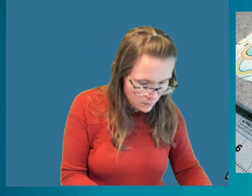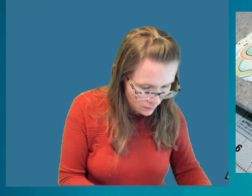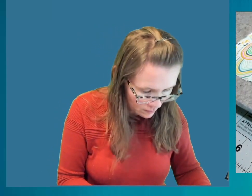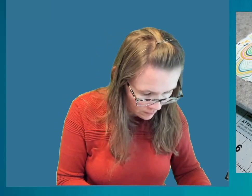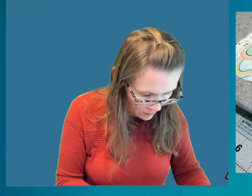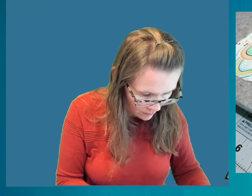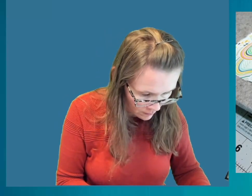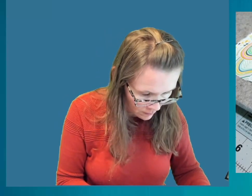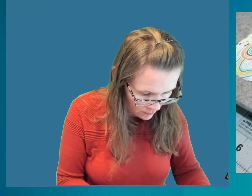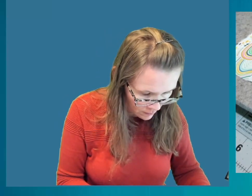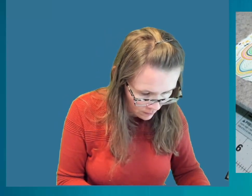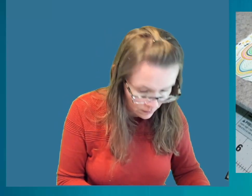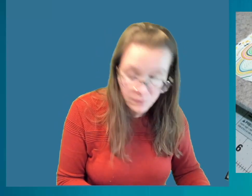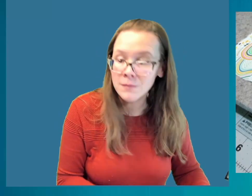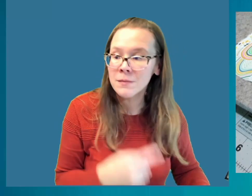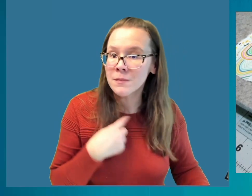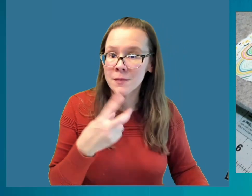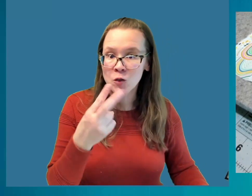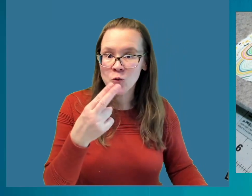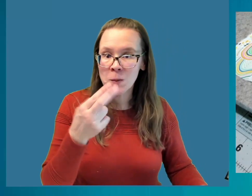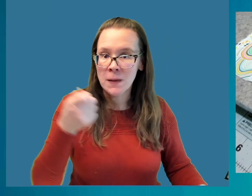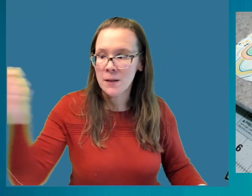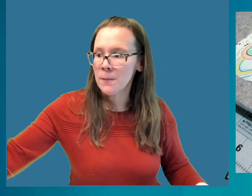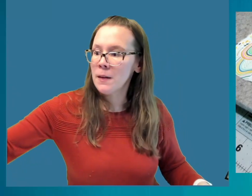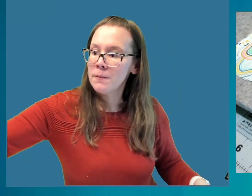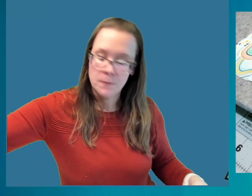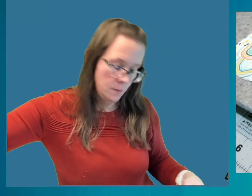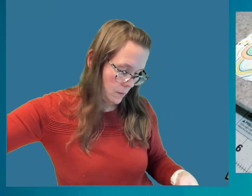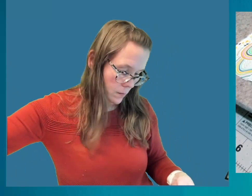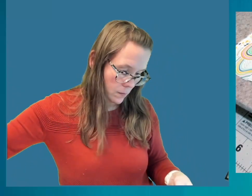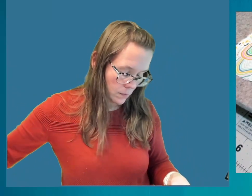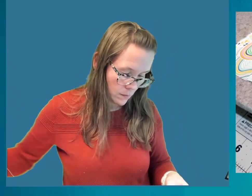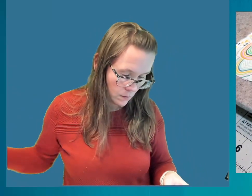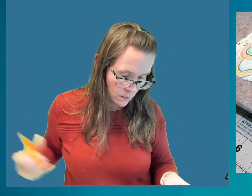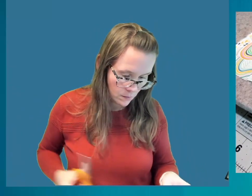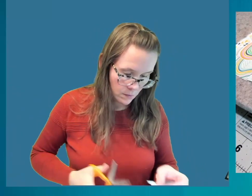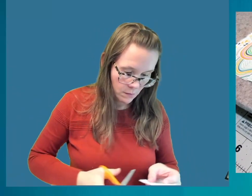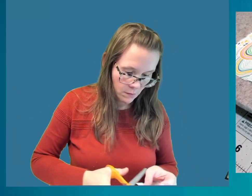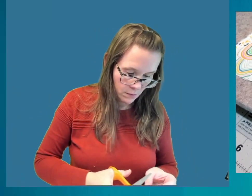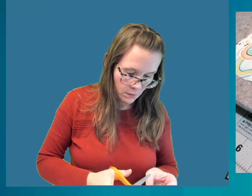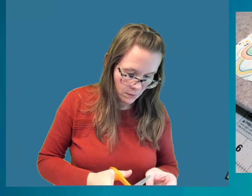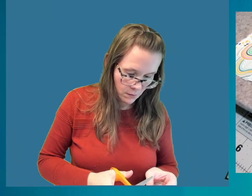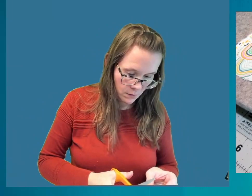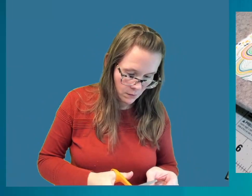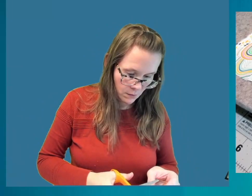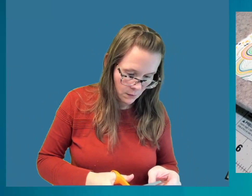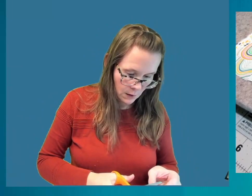and then the paper side that's smoother to go up. And actually it's a little bit larger